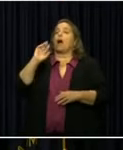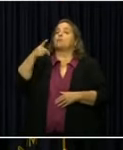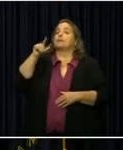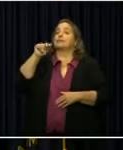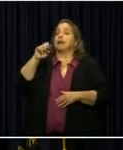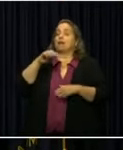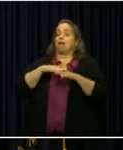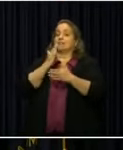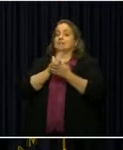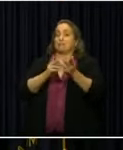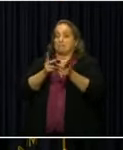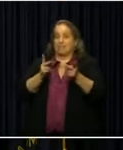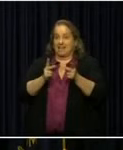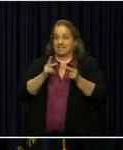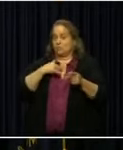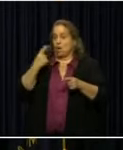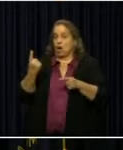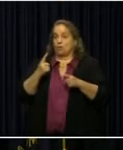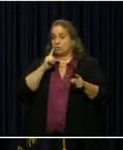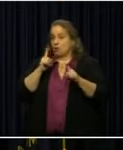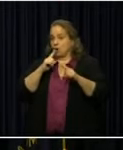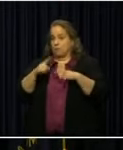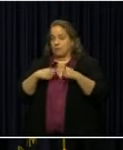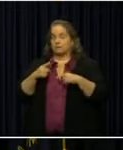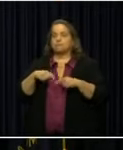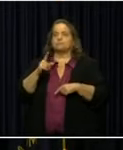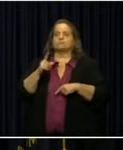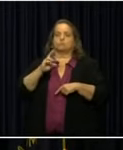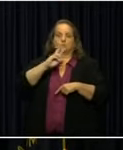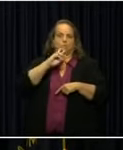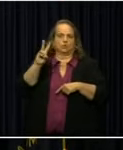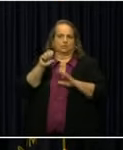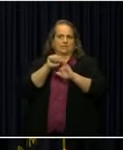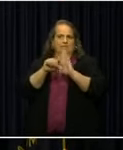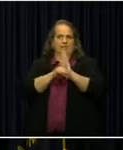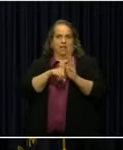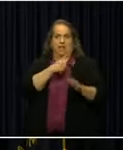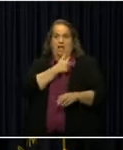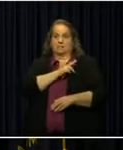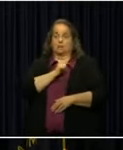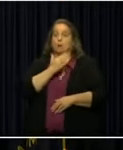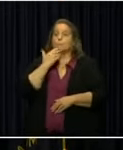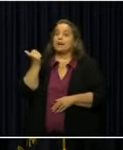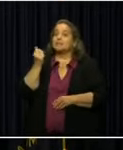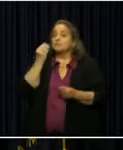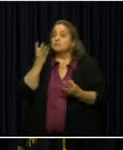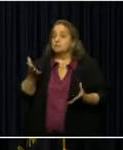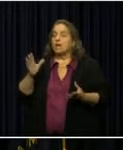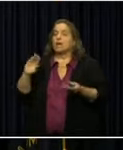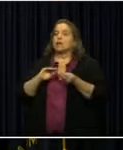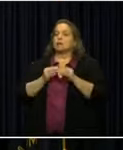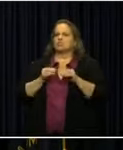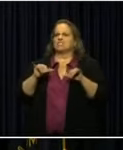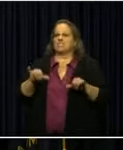KENTUCKY DEPARTMENT OF CORRECTIONS HAS APPROXIMATELY 12,000 INCARCERATED OFFENDERS